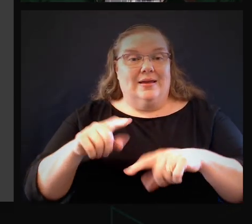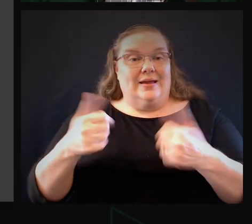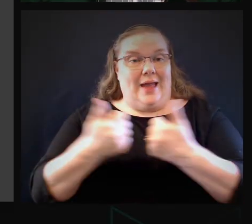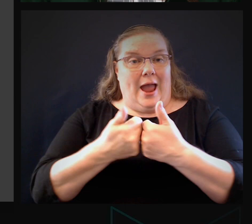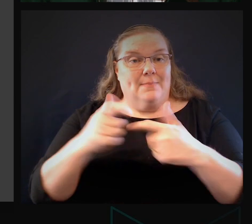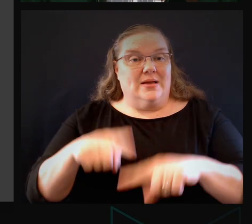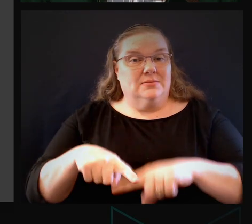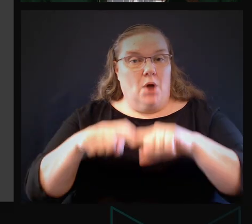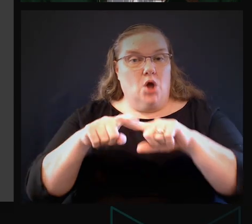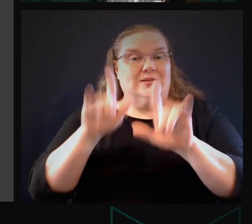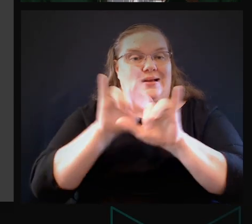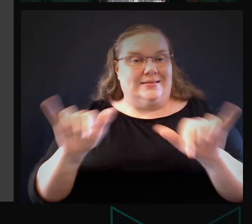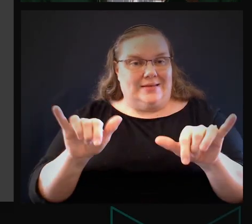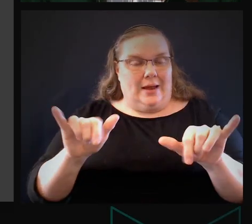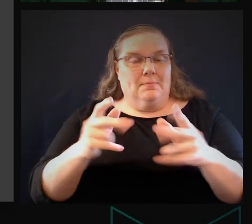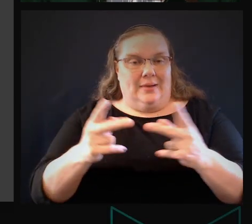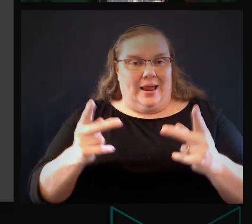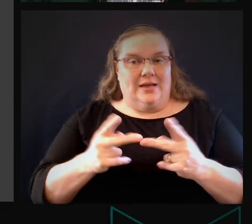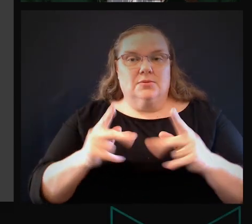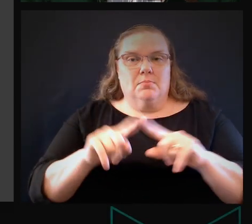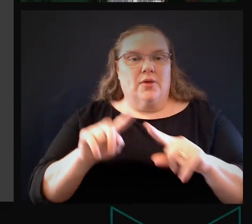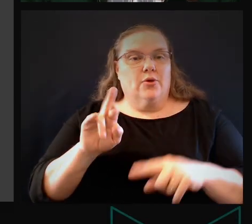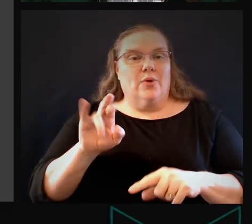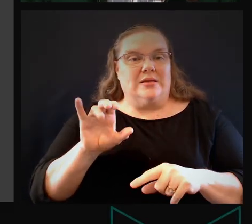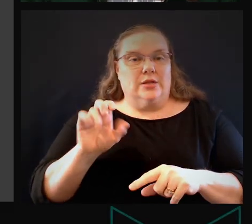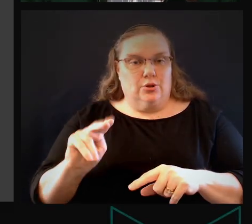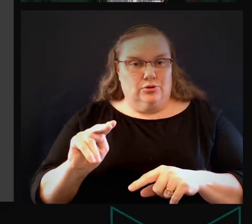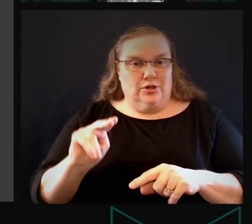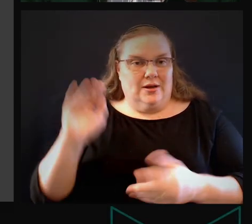but the resolution is automatically lowered to 1080p.